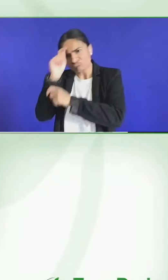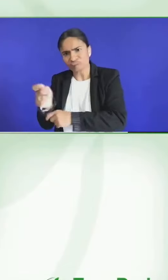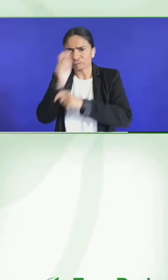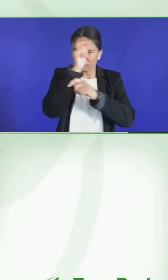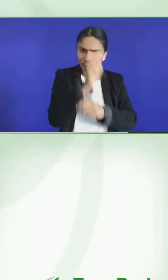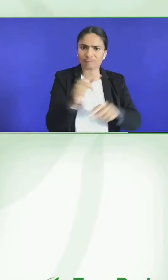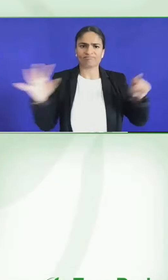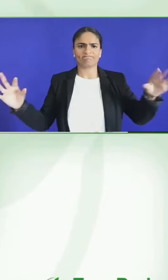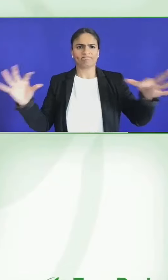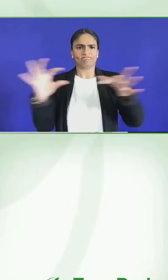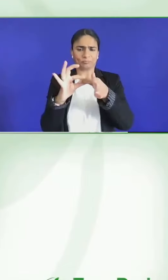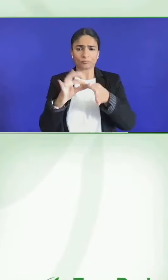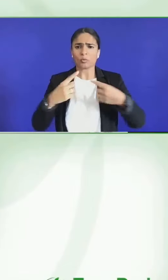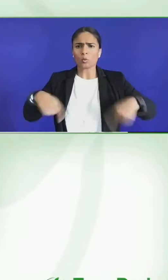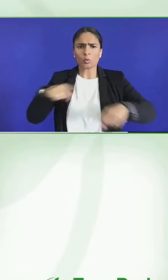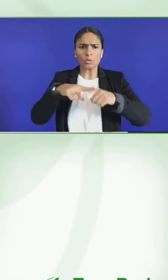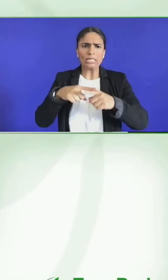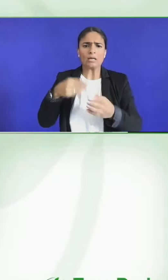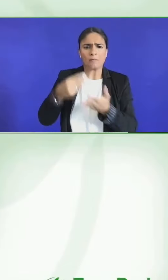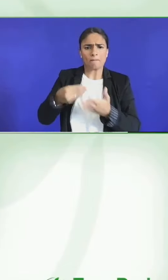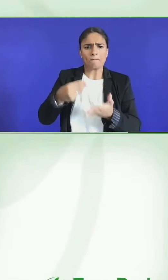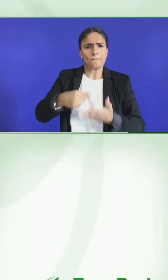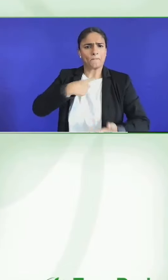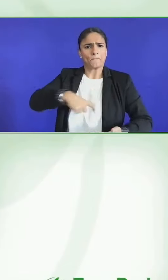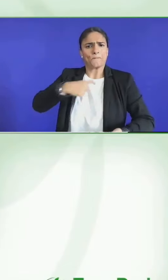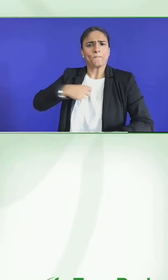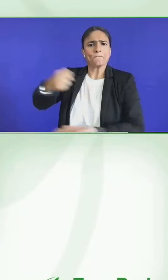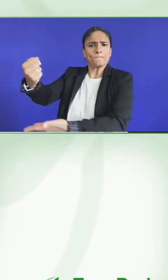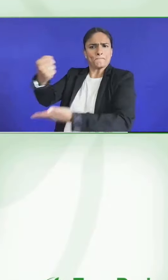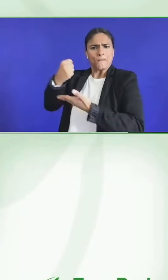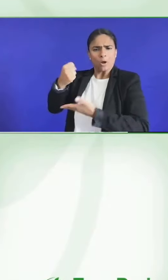And so we have the unique project which is across European project